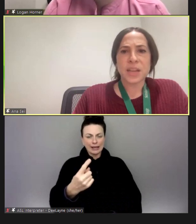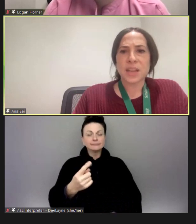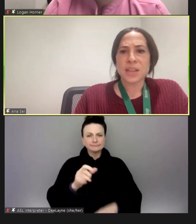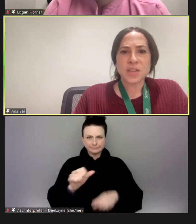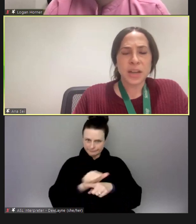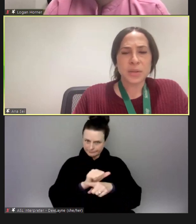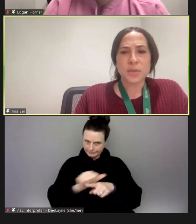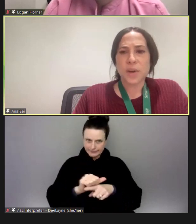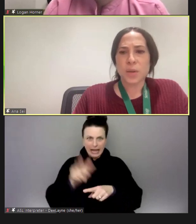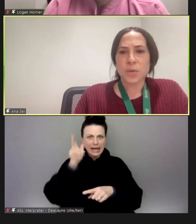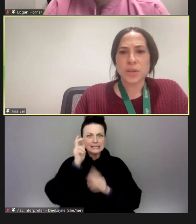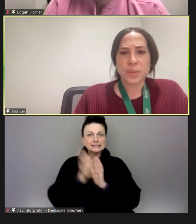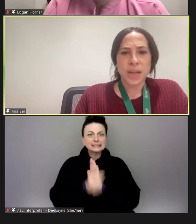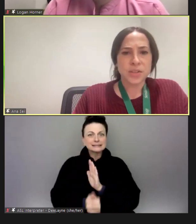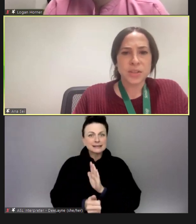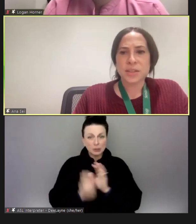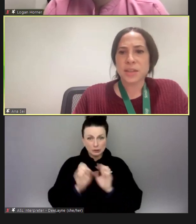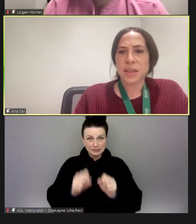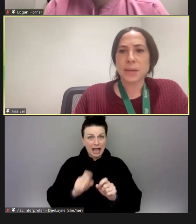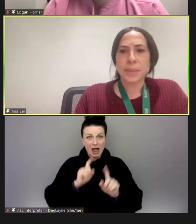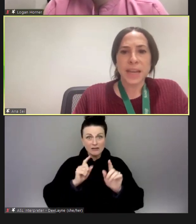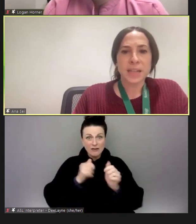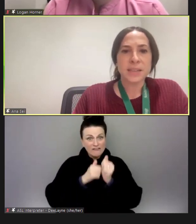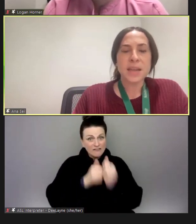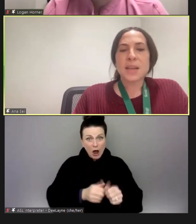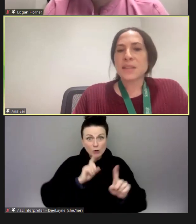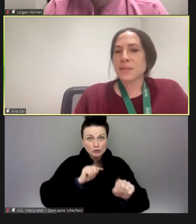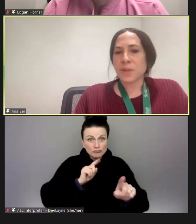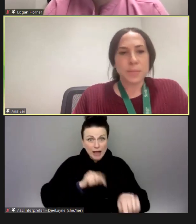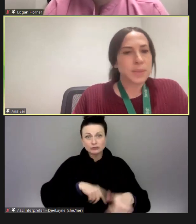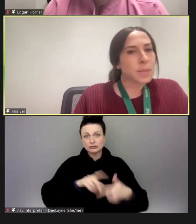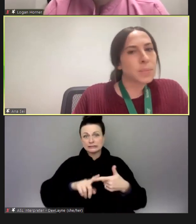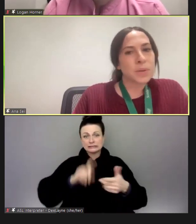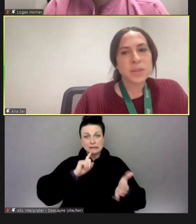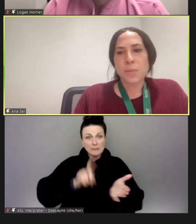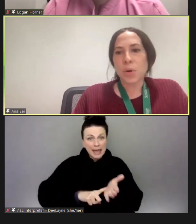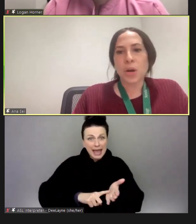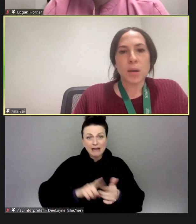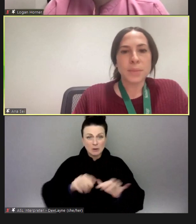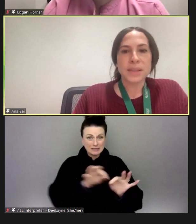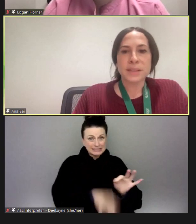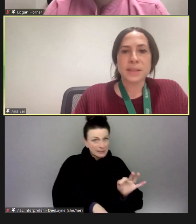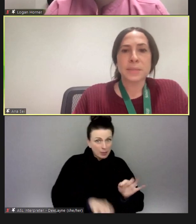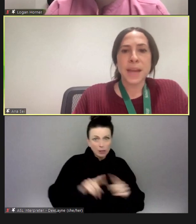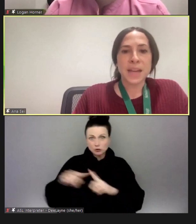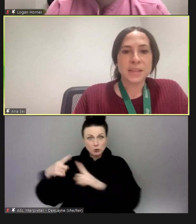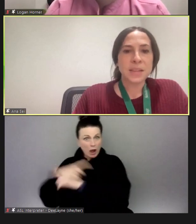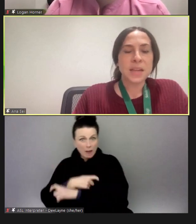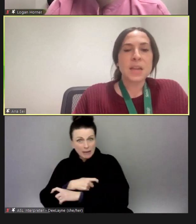the child follow directions and commands